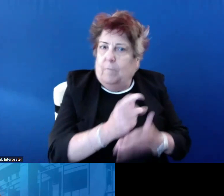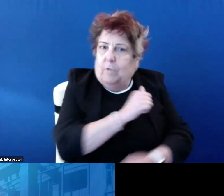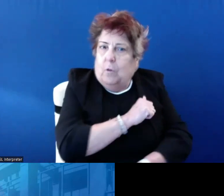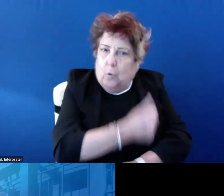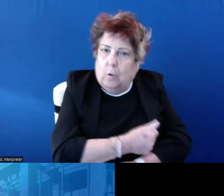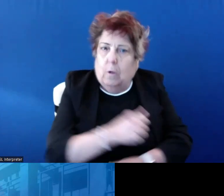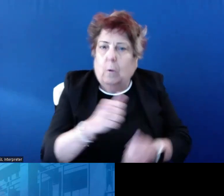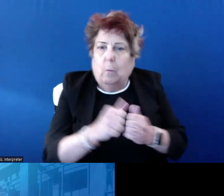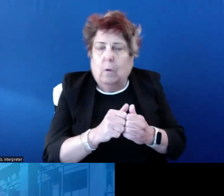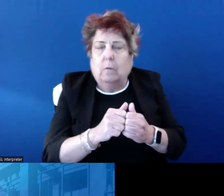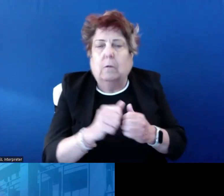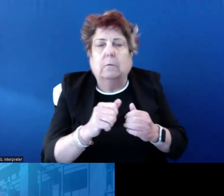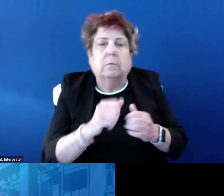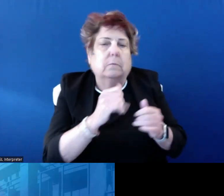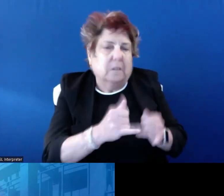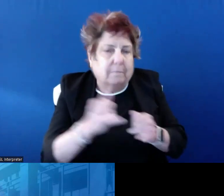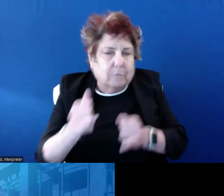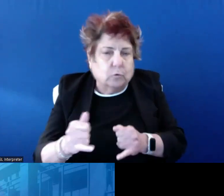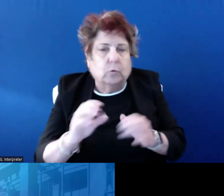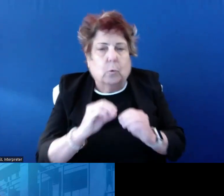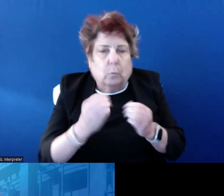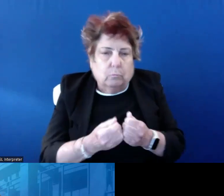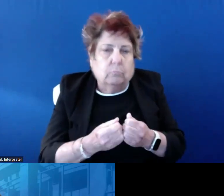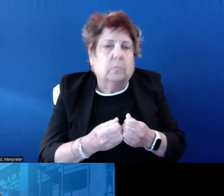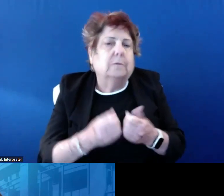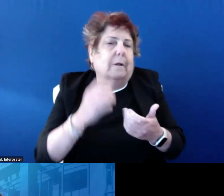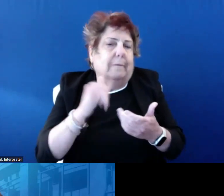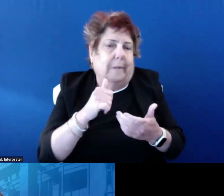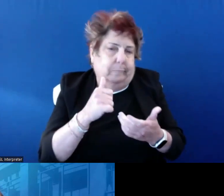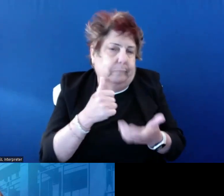and also delivering housing-related services and supports, you know, that